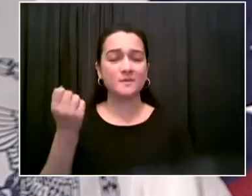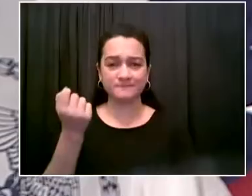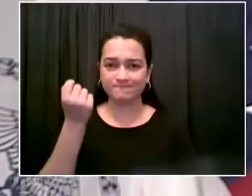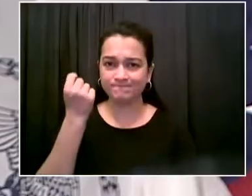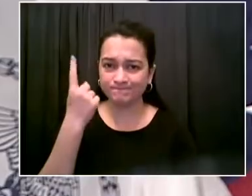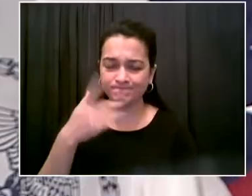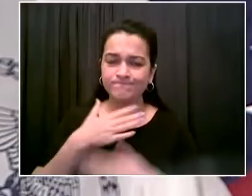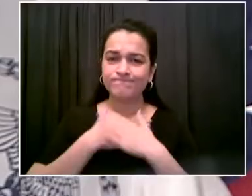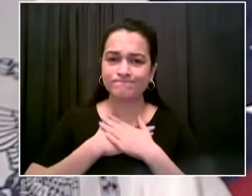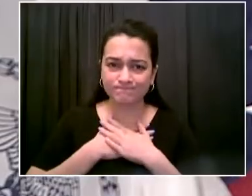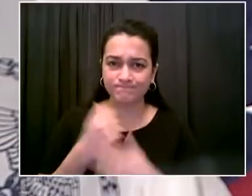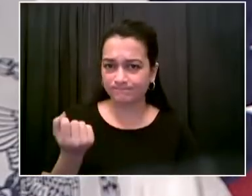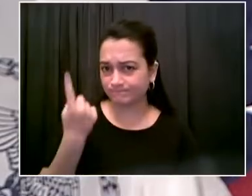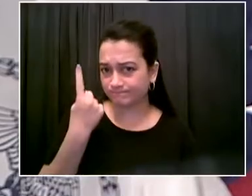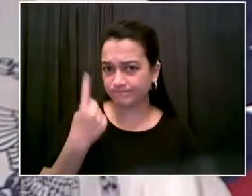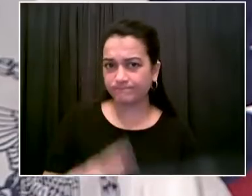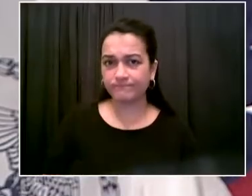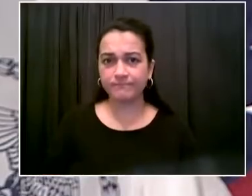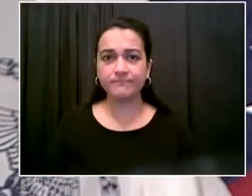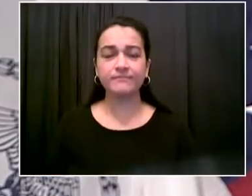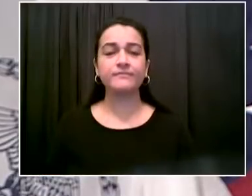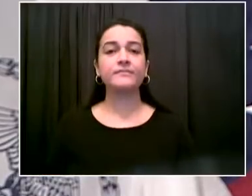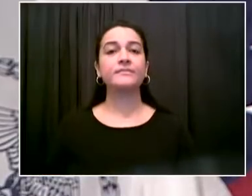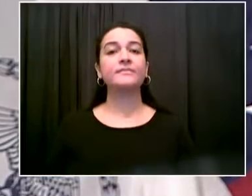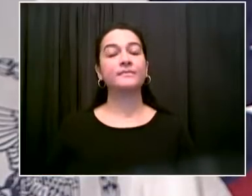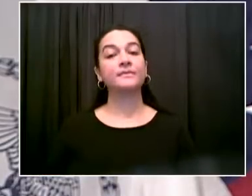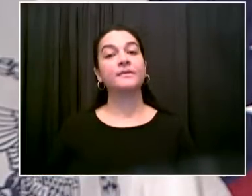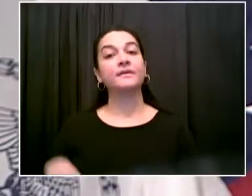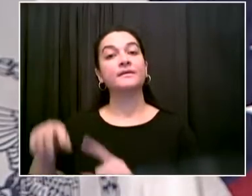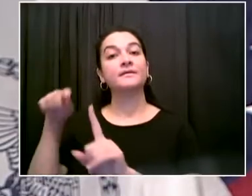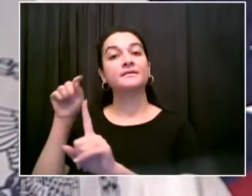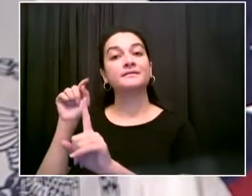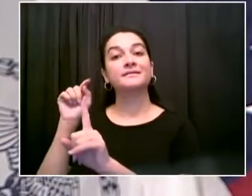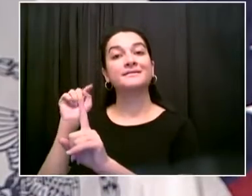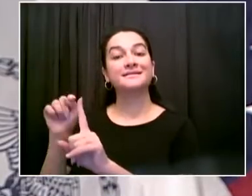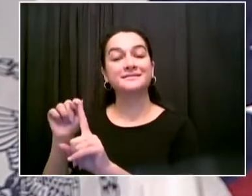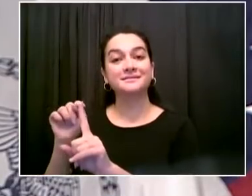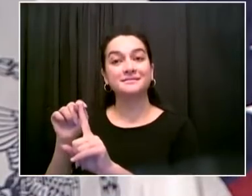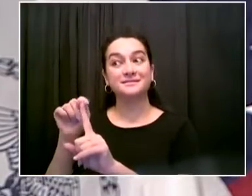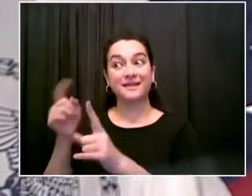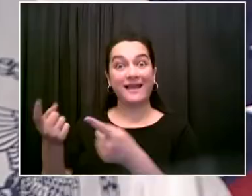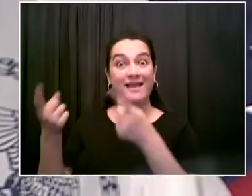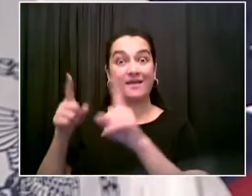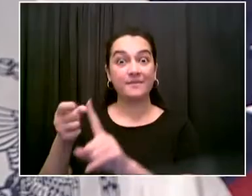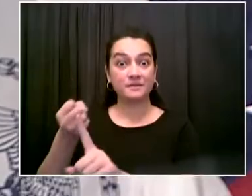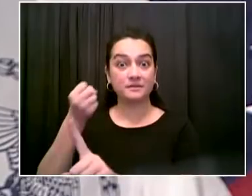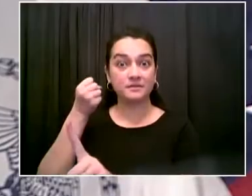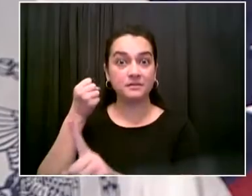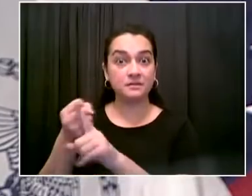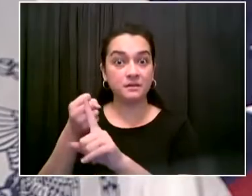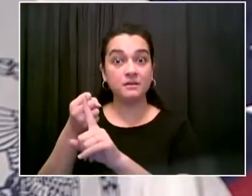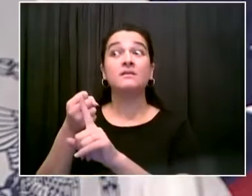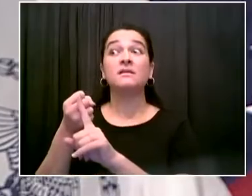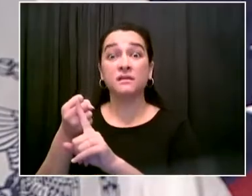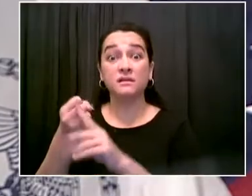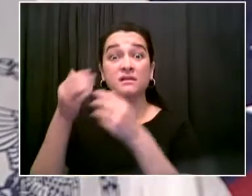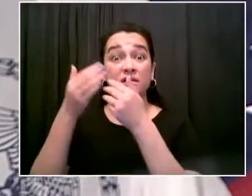MURDER WAS SOTHMEINBG EETTR. PEOPLE SPEAKING